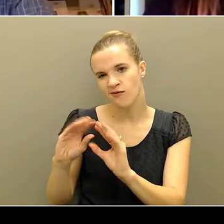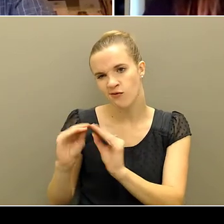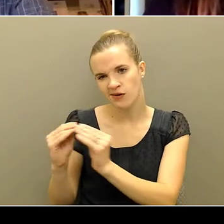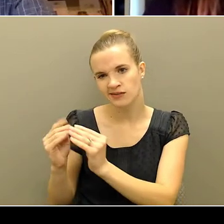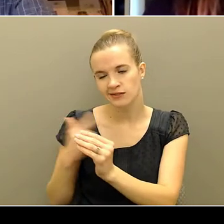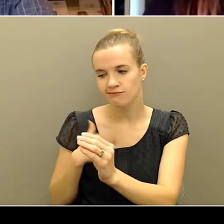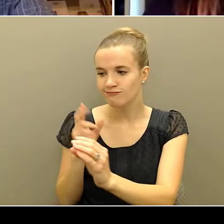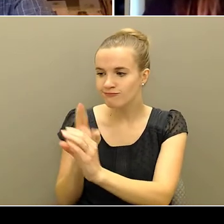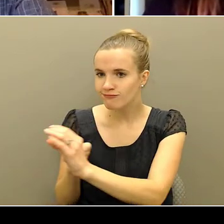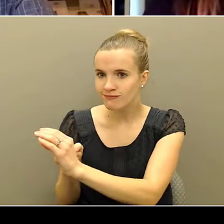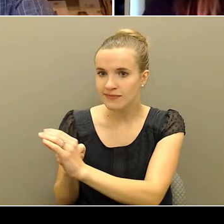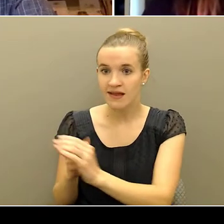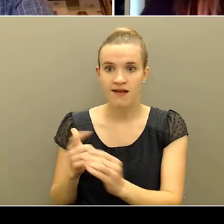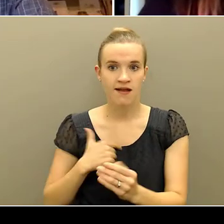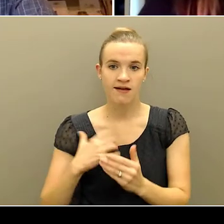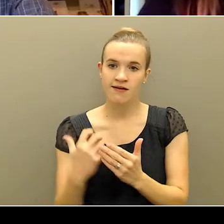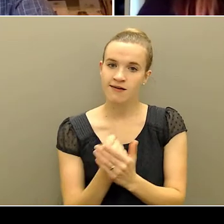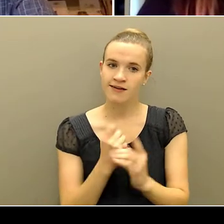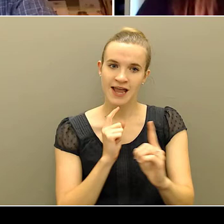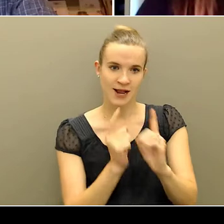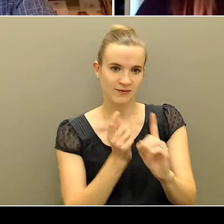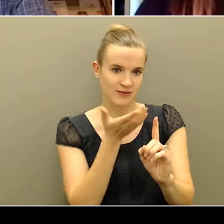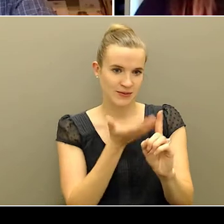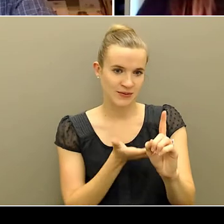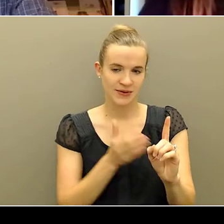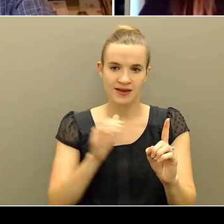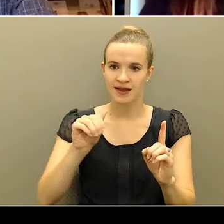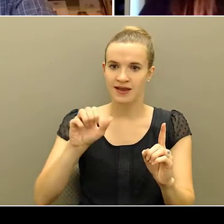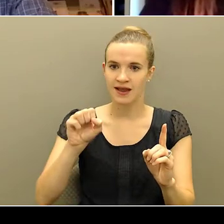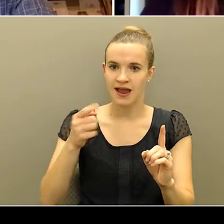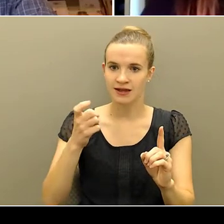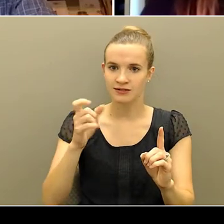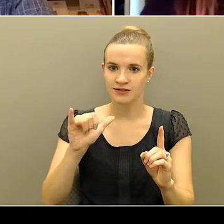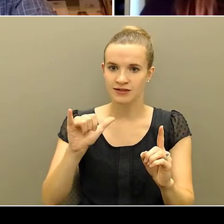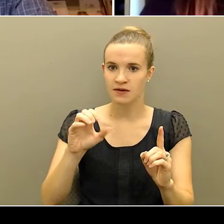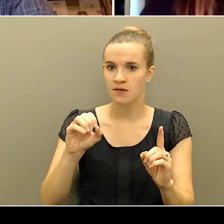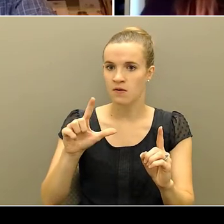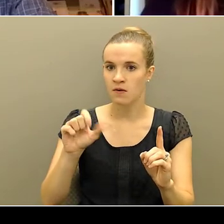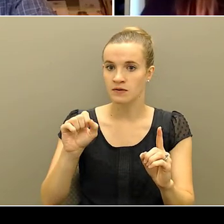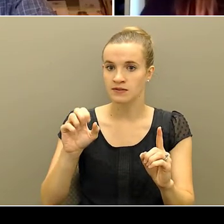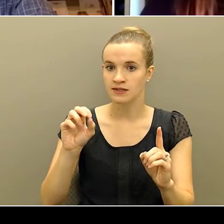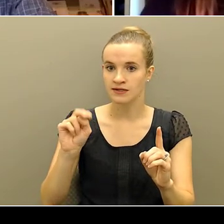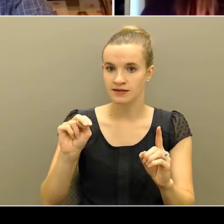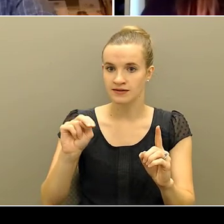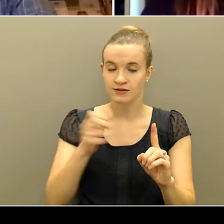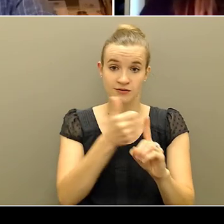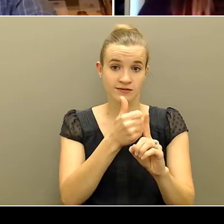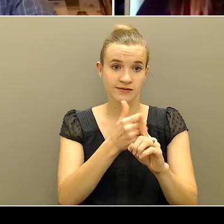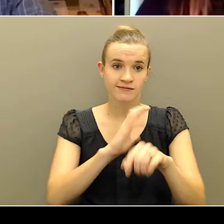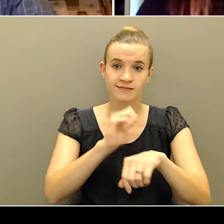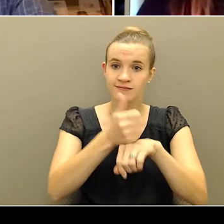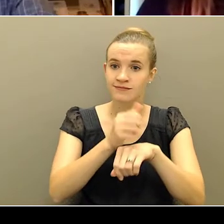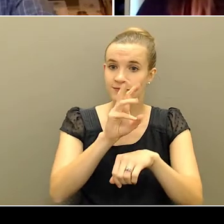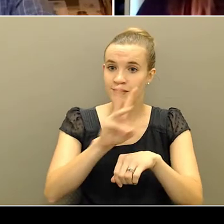interview Ashley Olson, the founder of WheelchairTraveling.com. And I guess